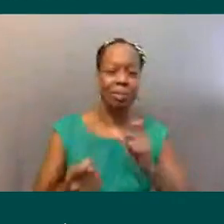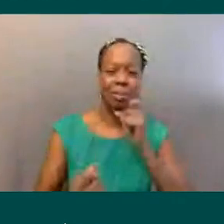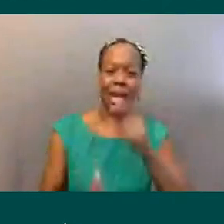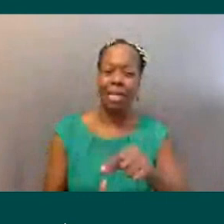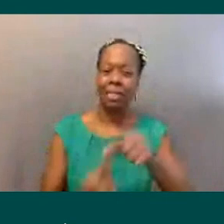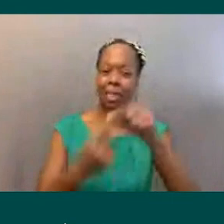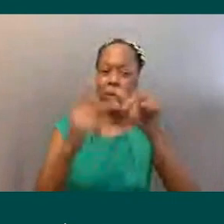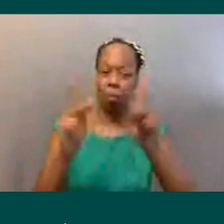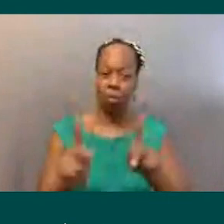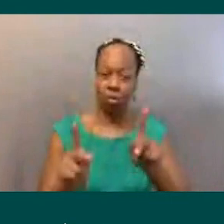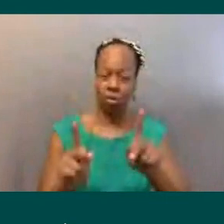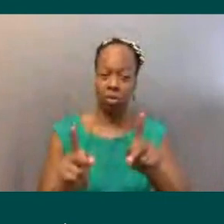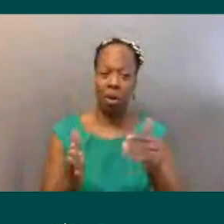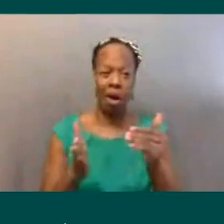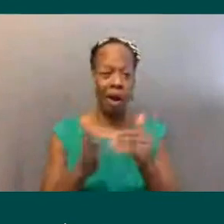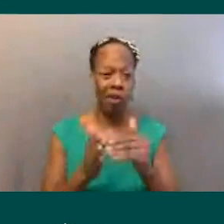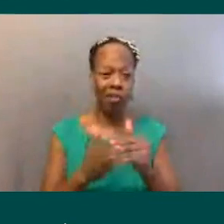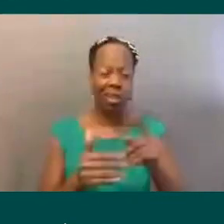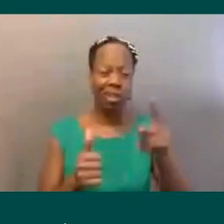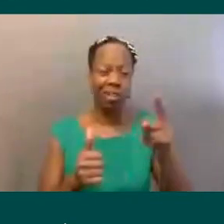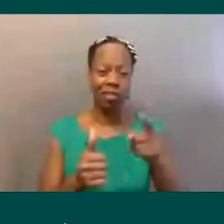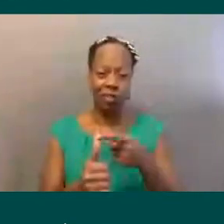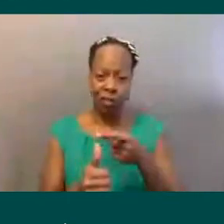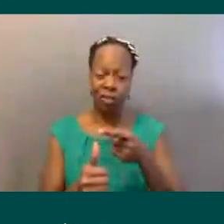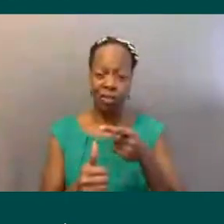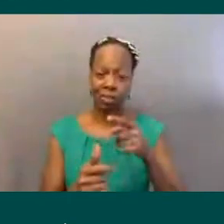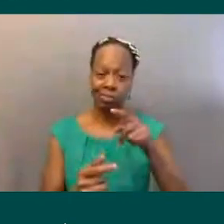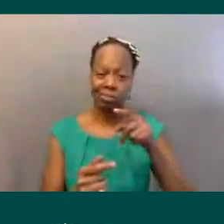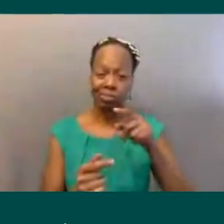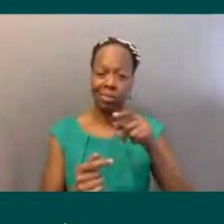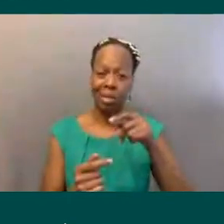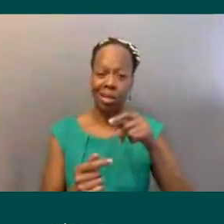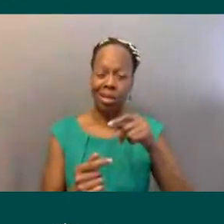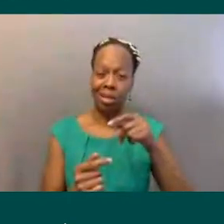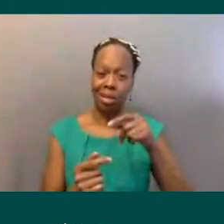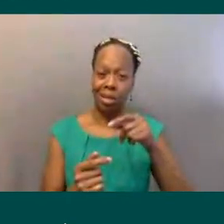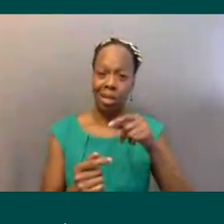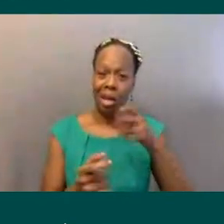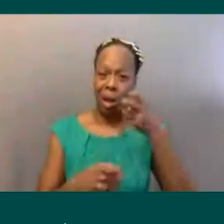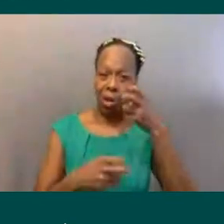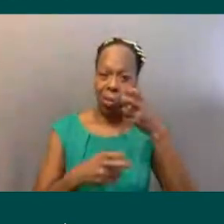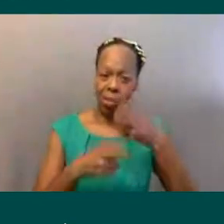Often the first aspect of cerebral palsy that does become apparent is the movement issue.